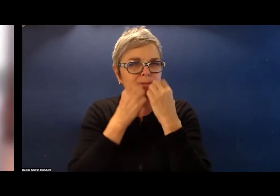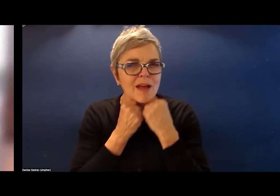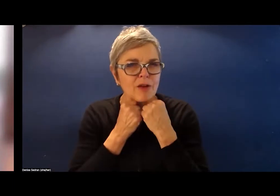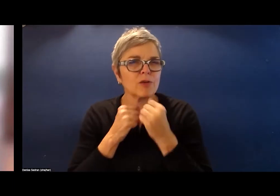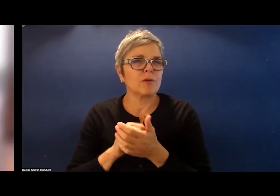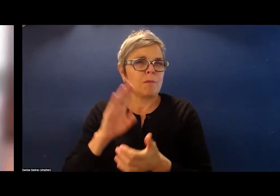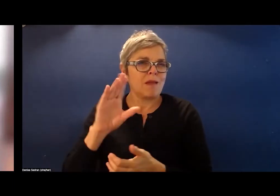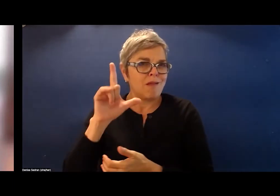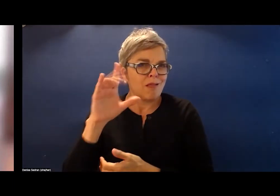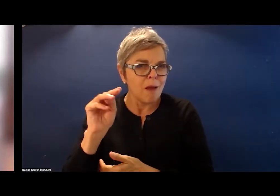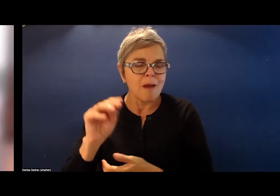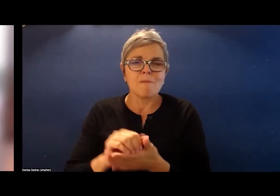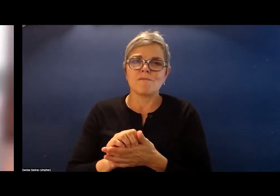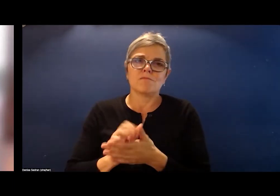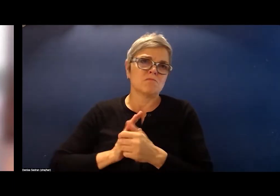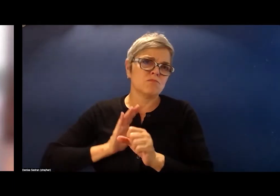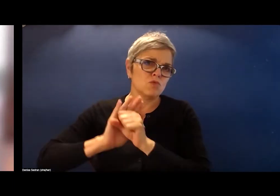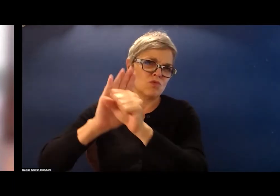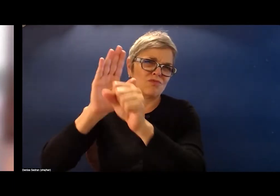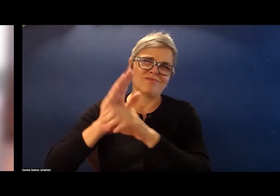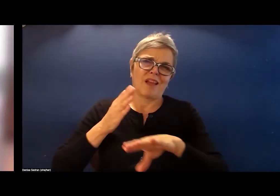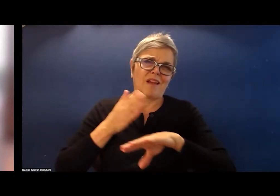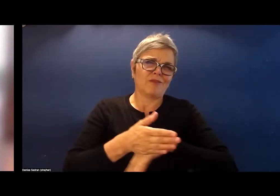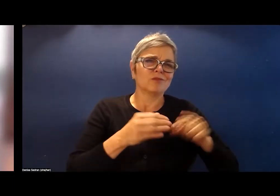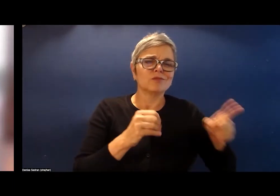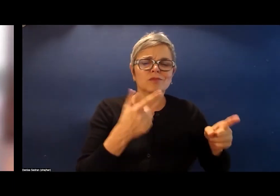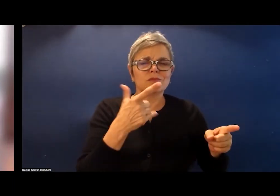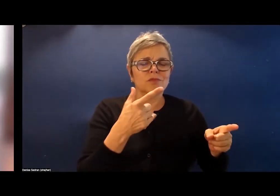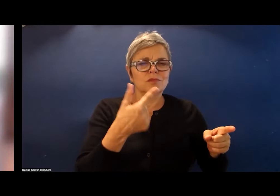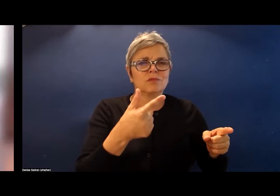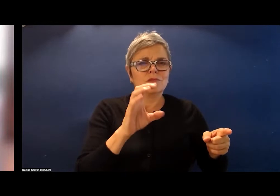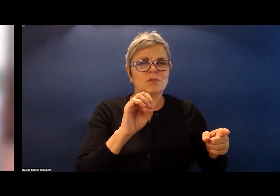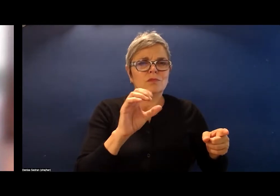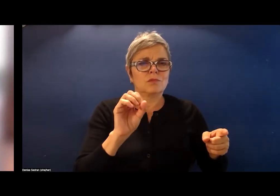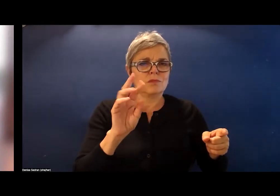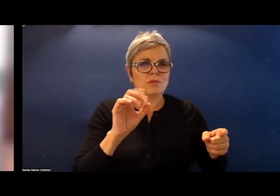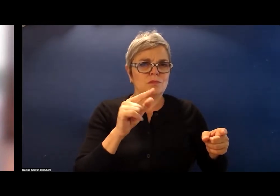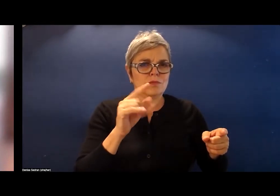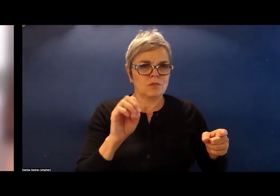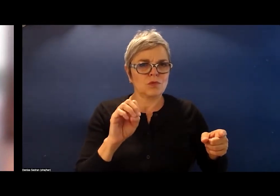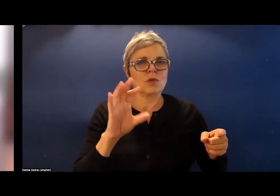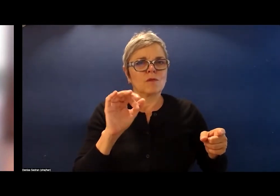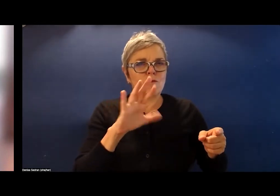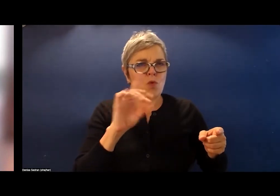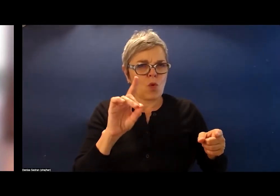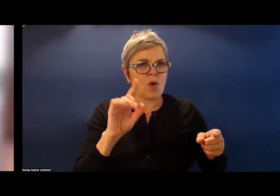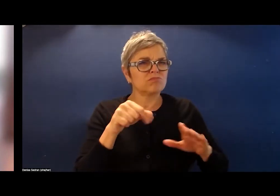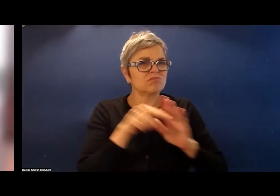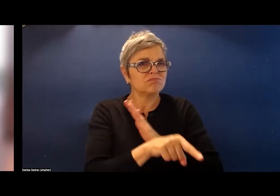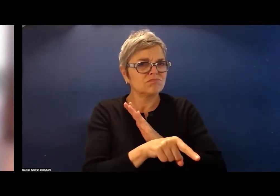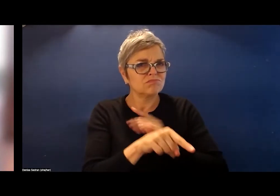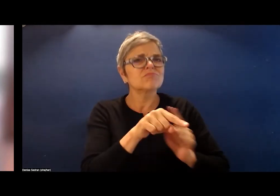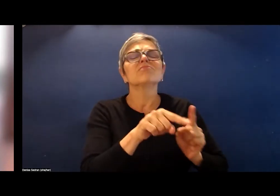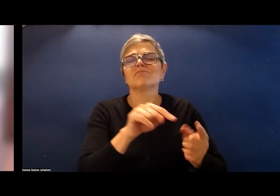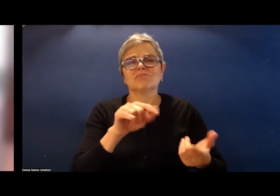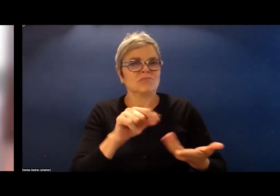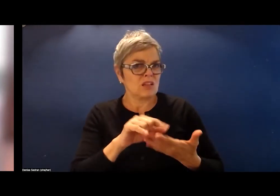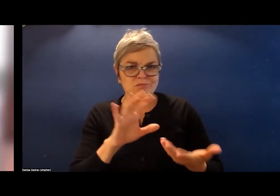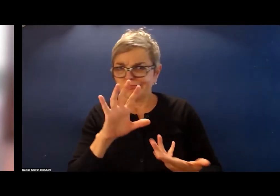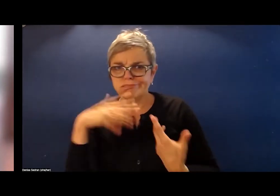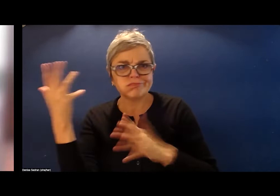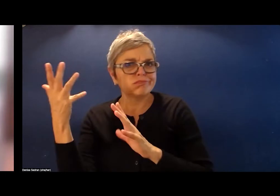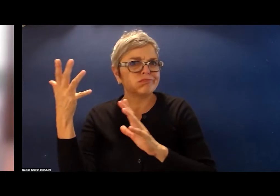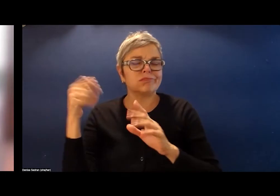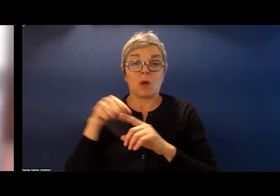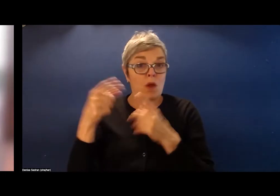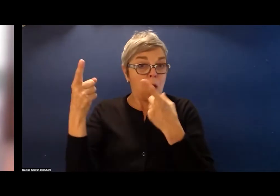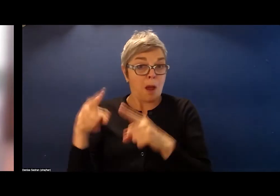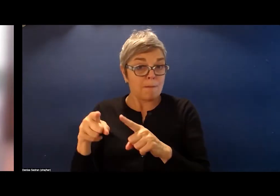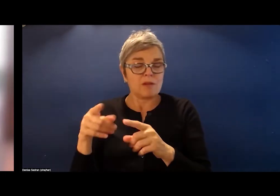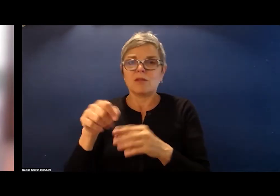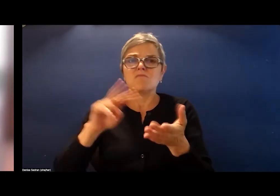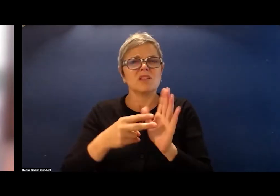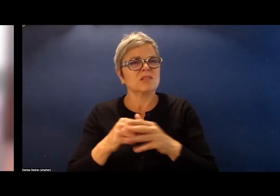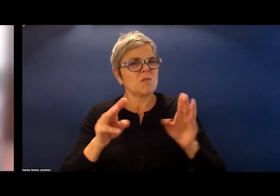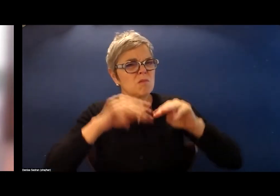movement and uprising after George Floyd's death. There was a demand that museums behave differently.